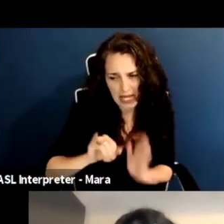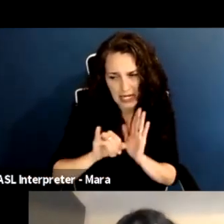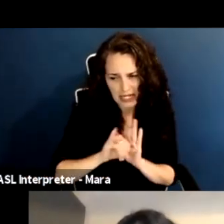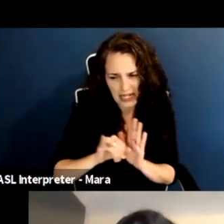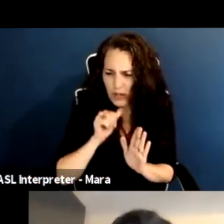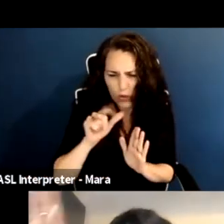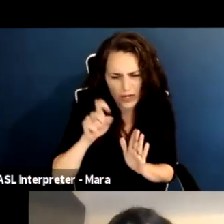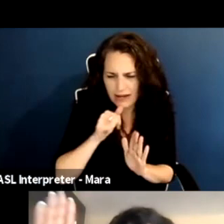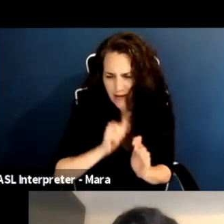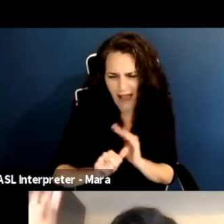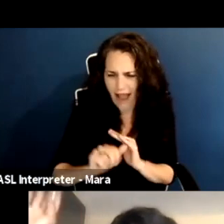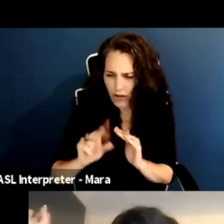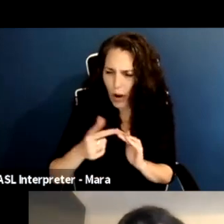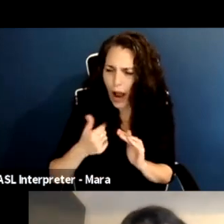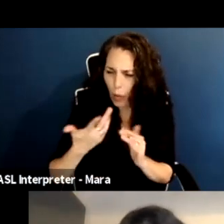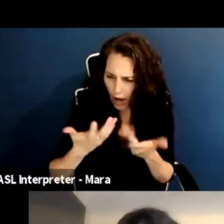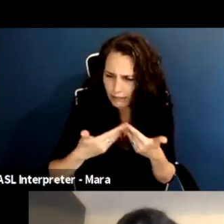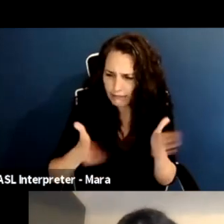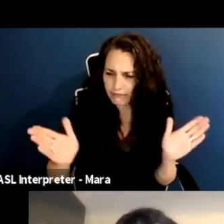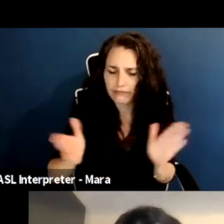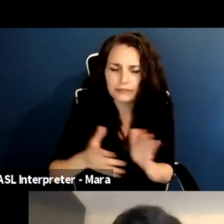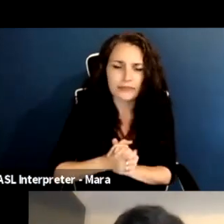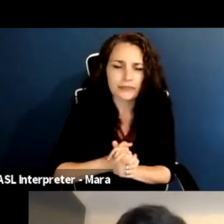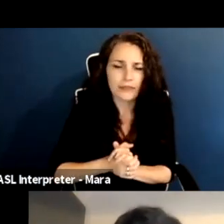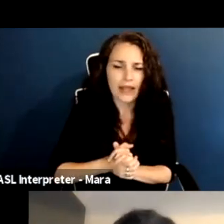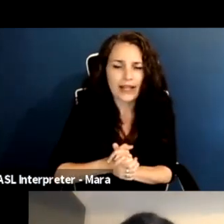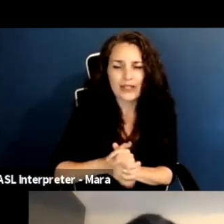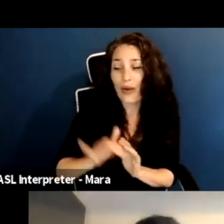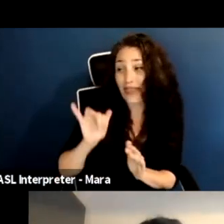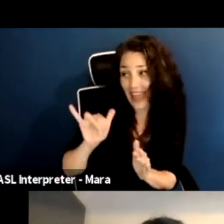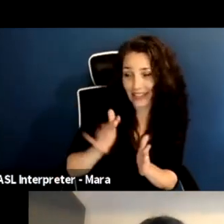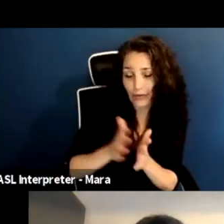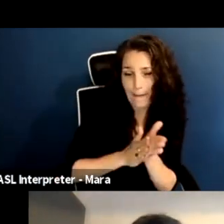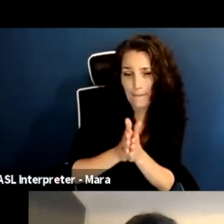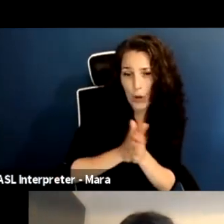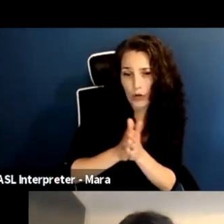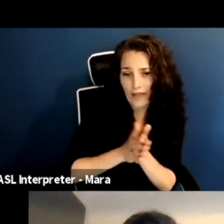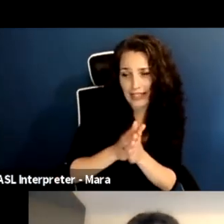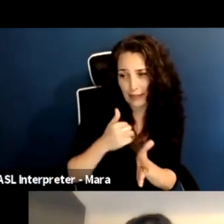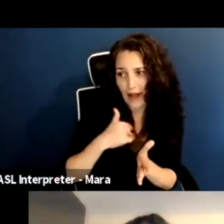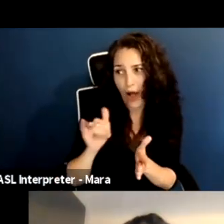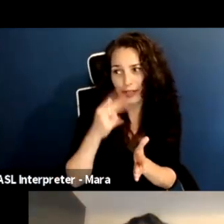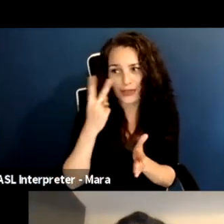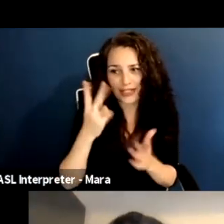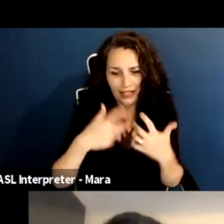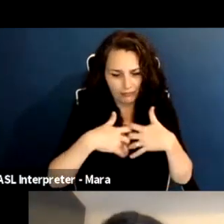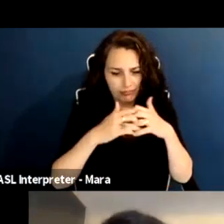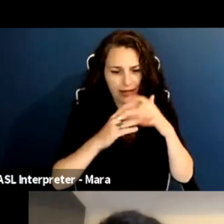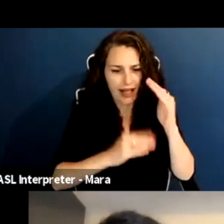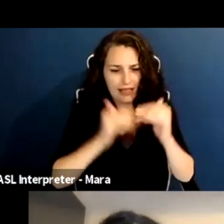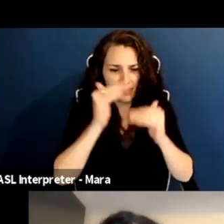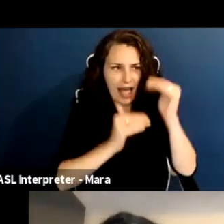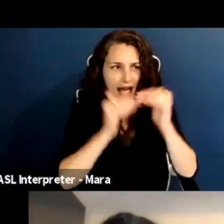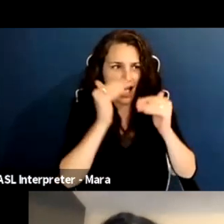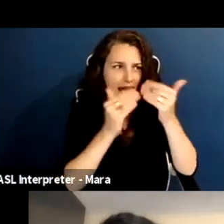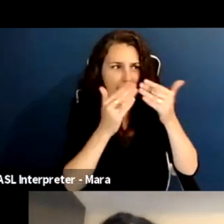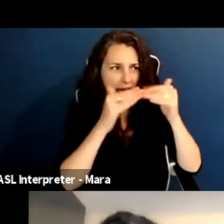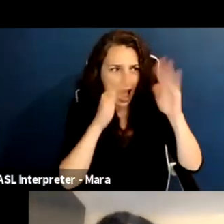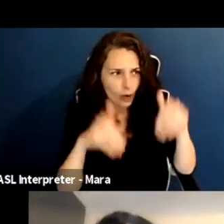And then seeing the walls go up and people moving into the houses that also motivates me and also having people